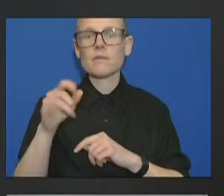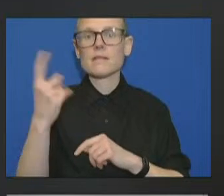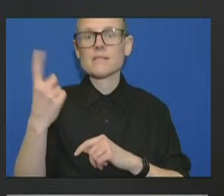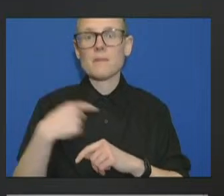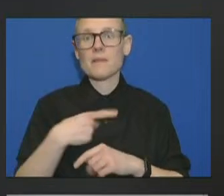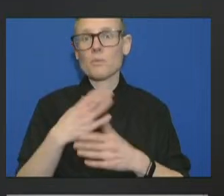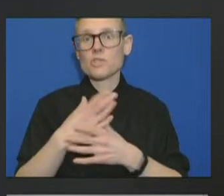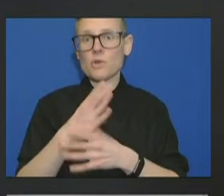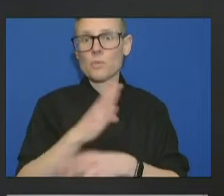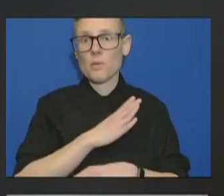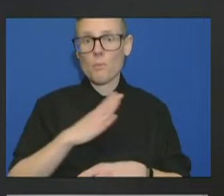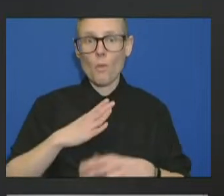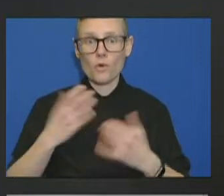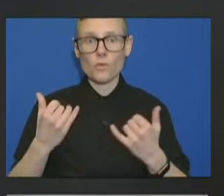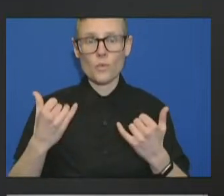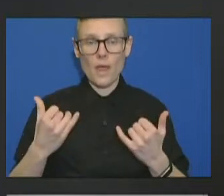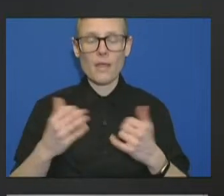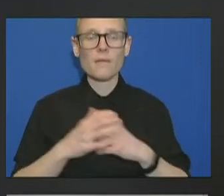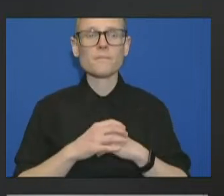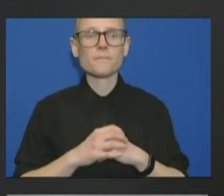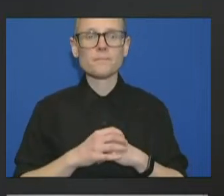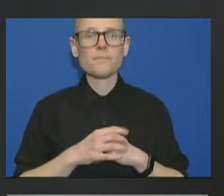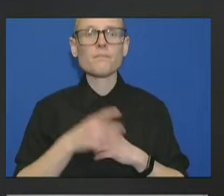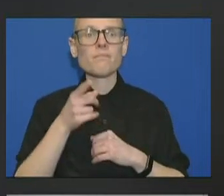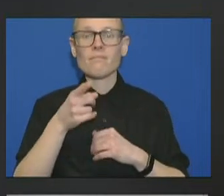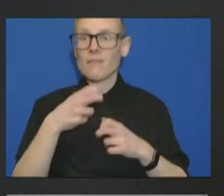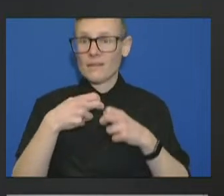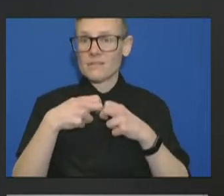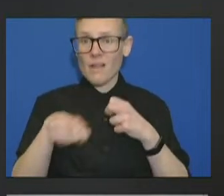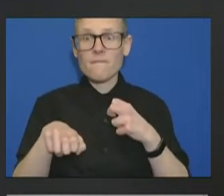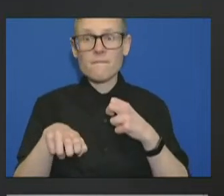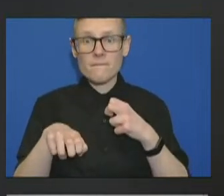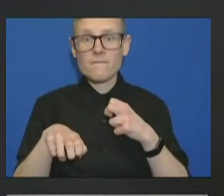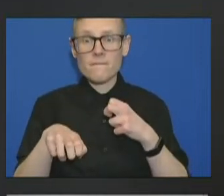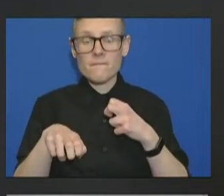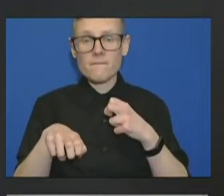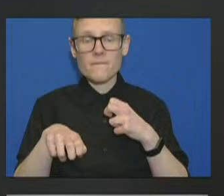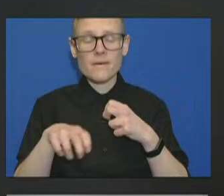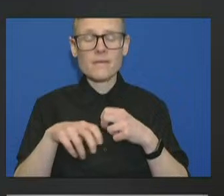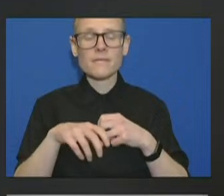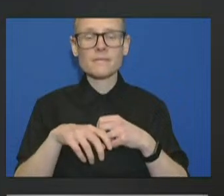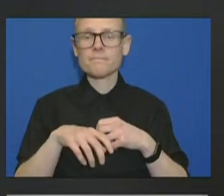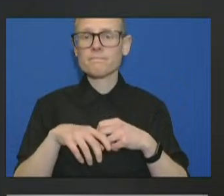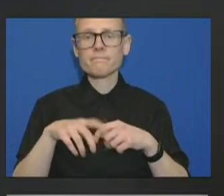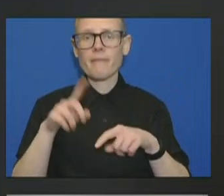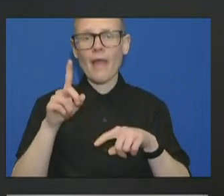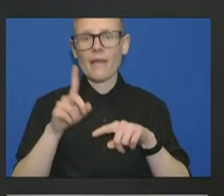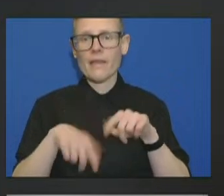changes to the base. And this is something that we shared with